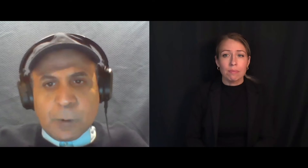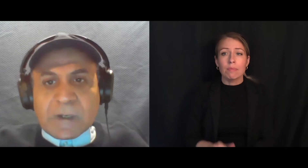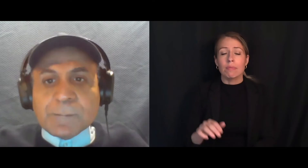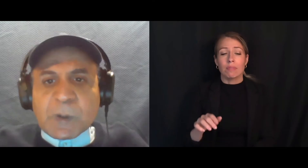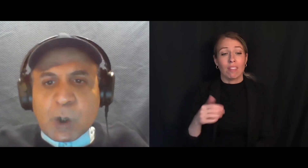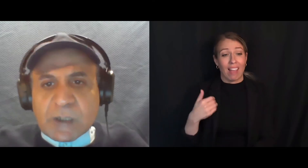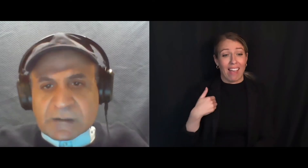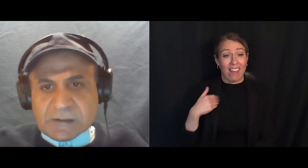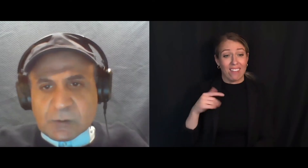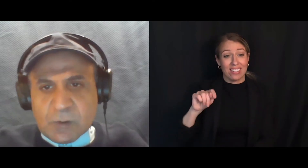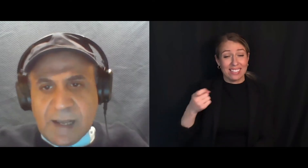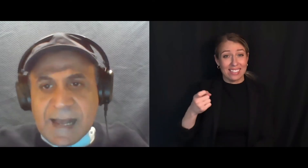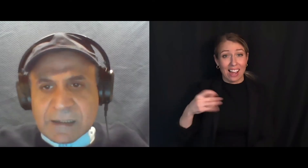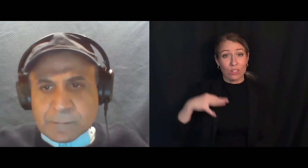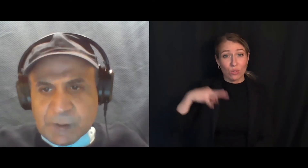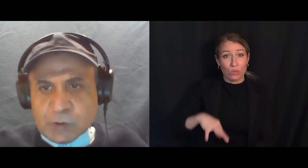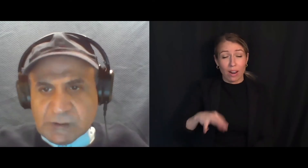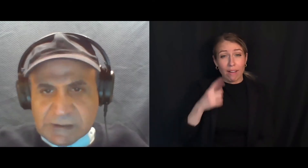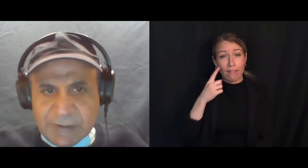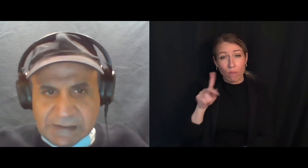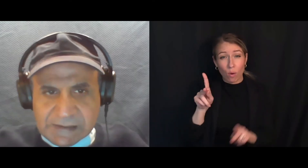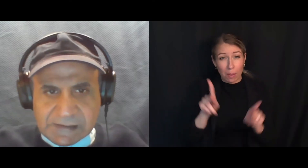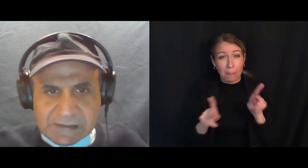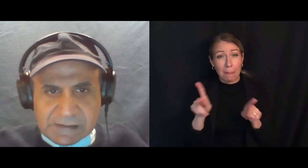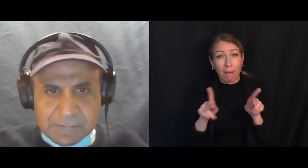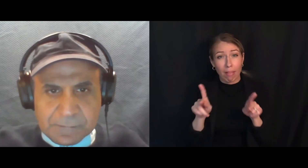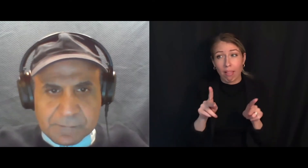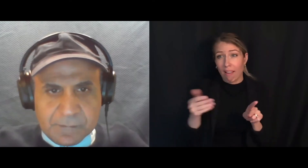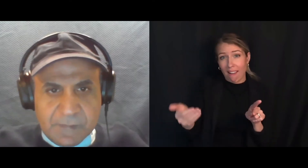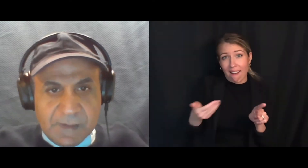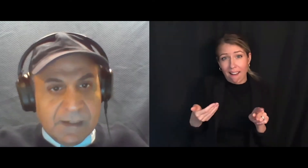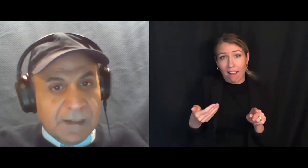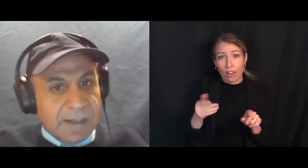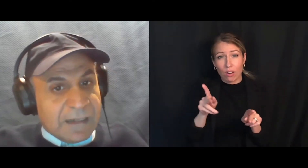for employers hiring people with disabilities.